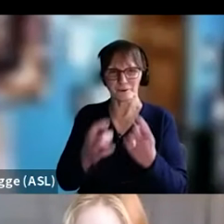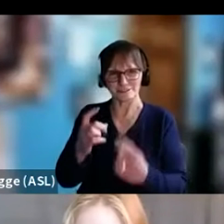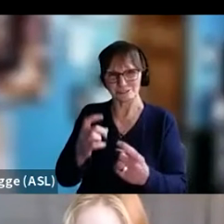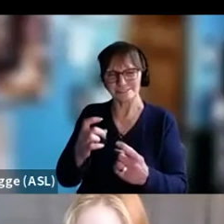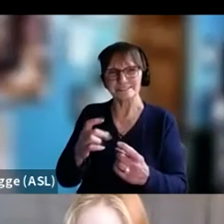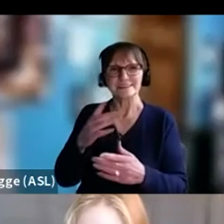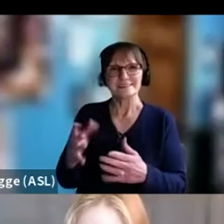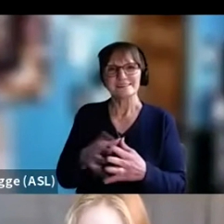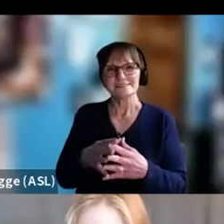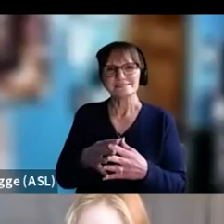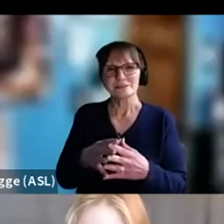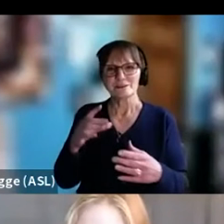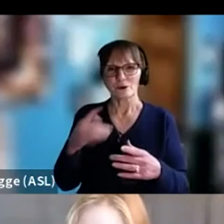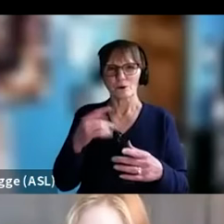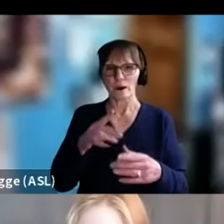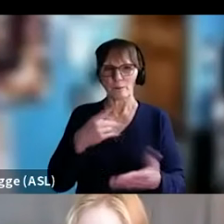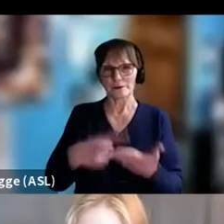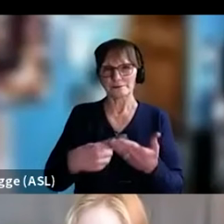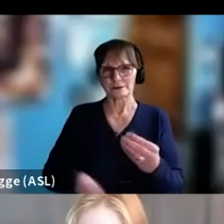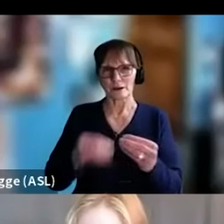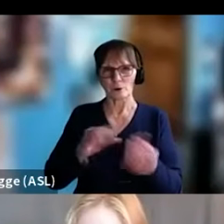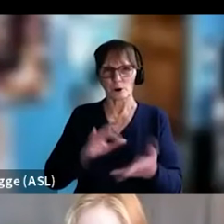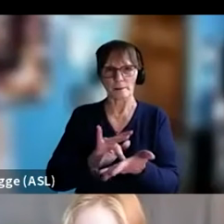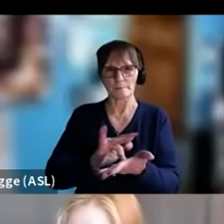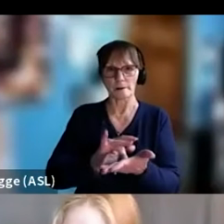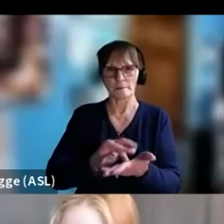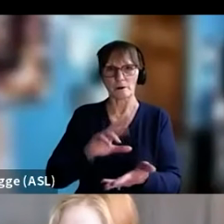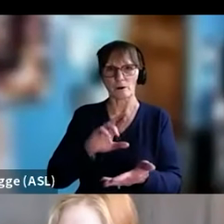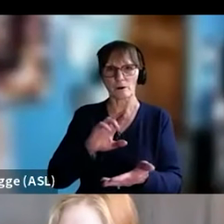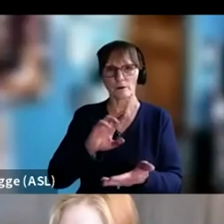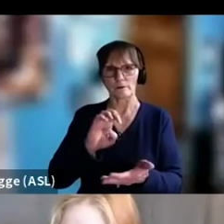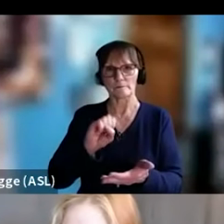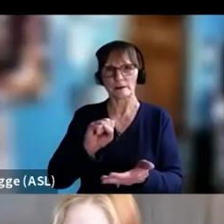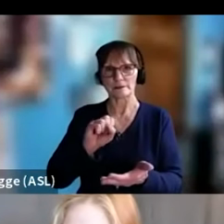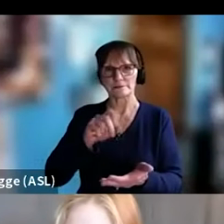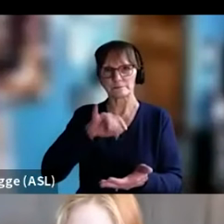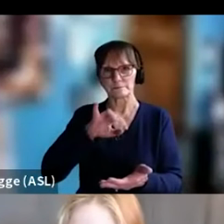So I wanna talk a little bit maybe about medical respite as a promising practice broadly.